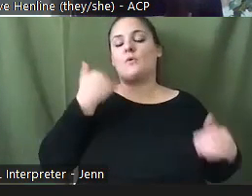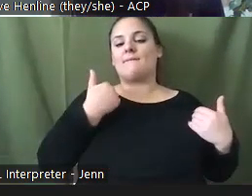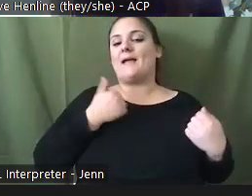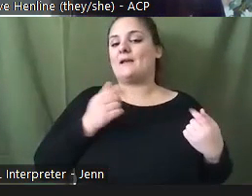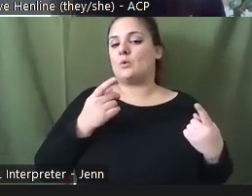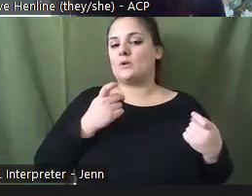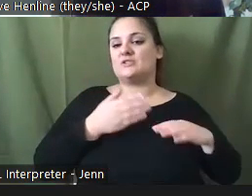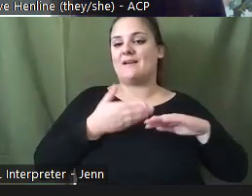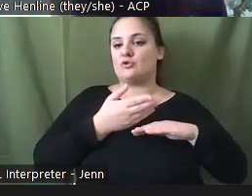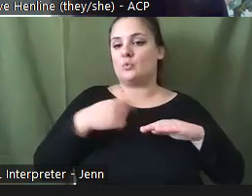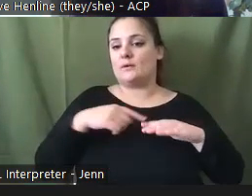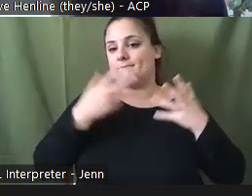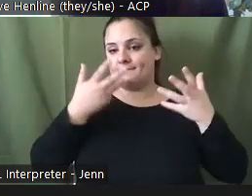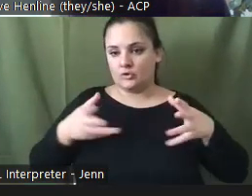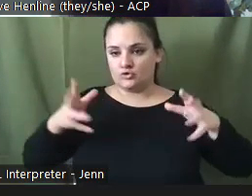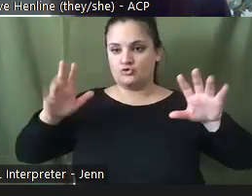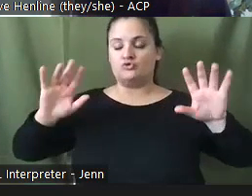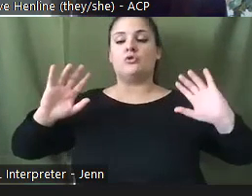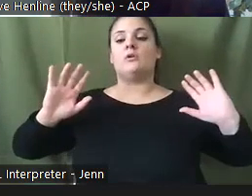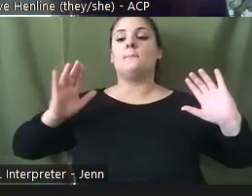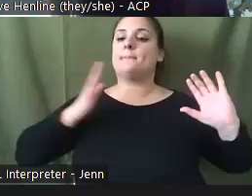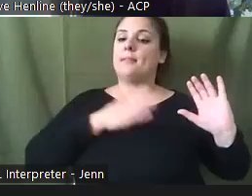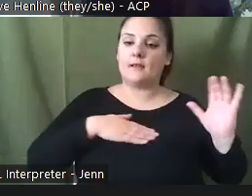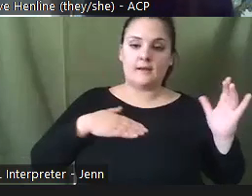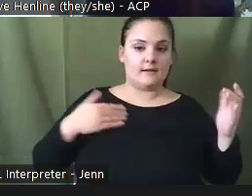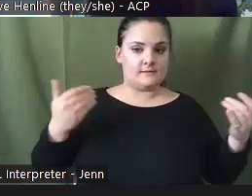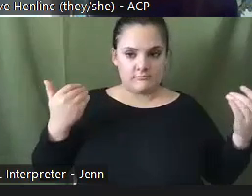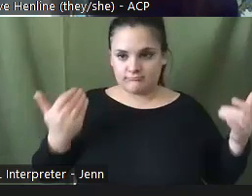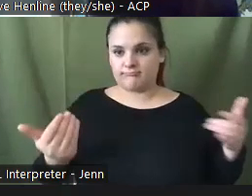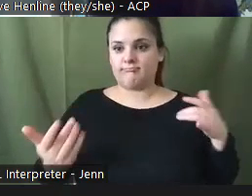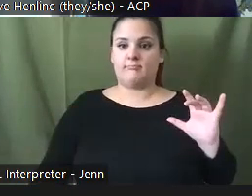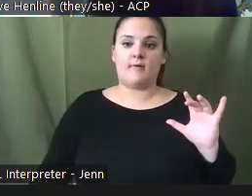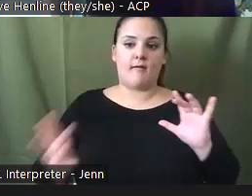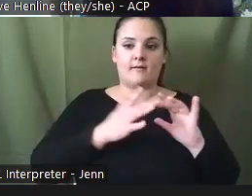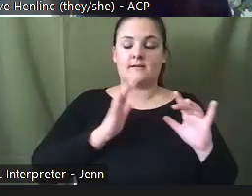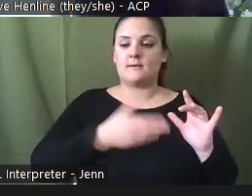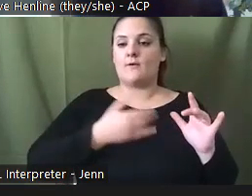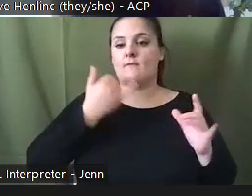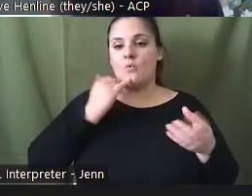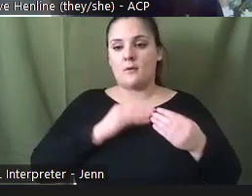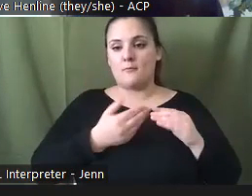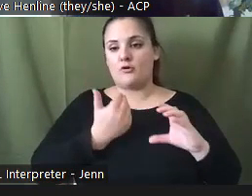finish this time together you can certainly reach out to our main number and email, as well as my own.